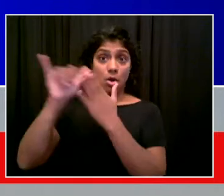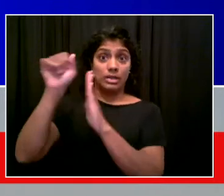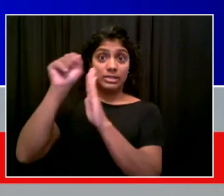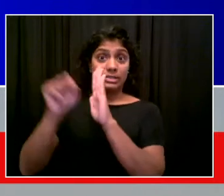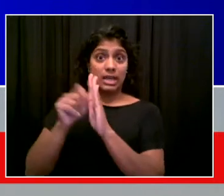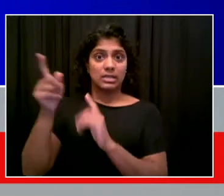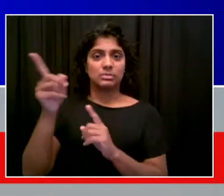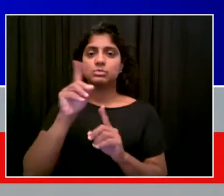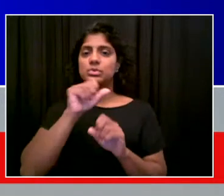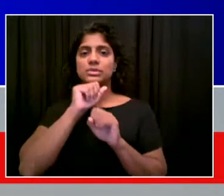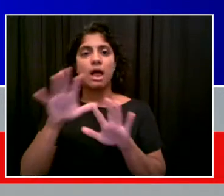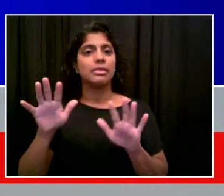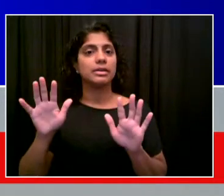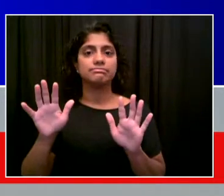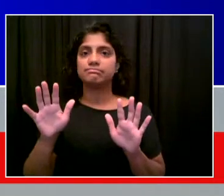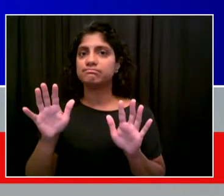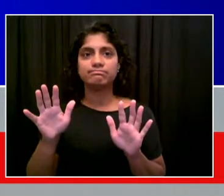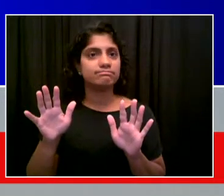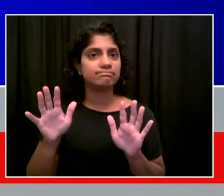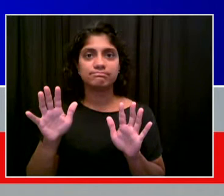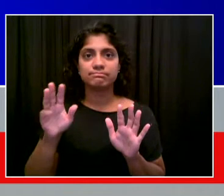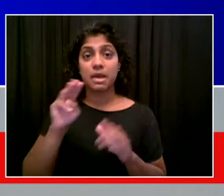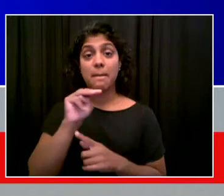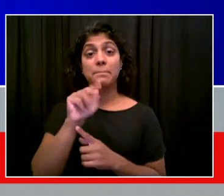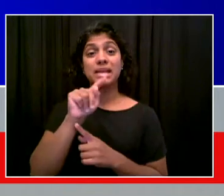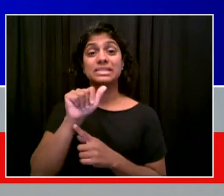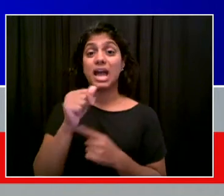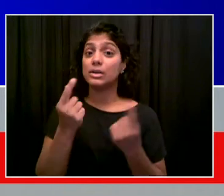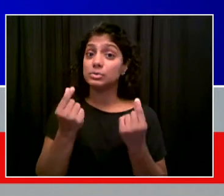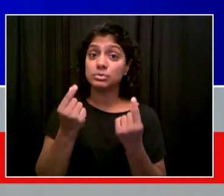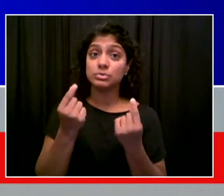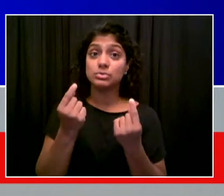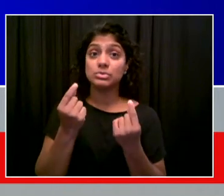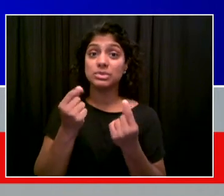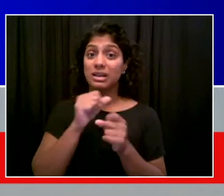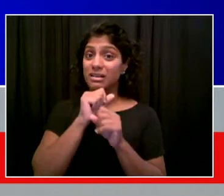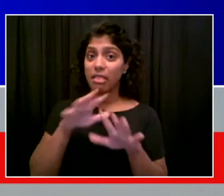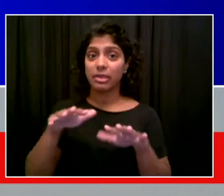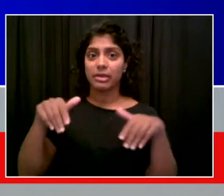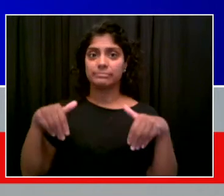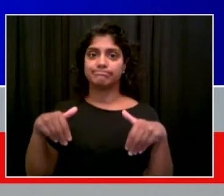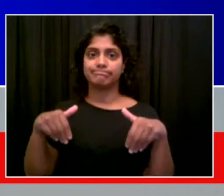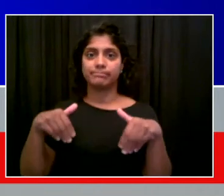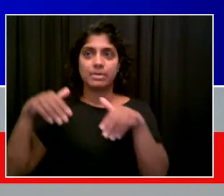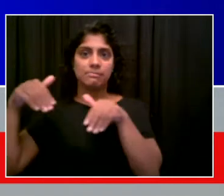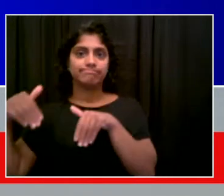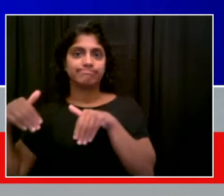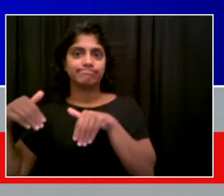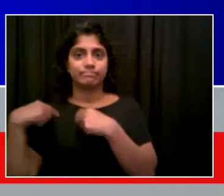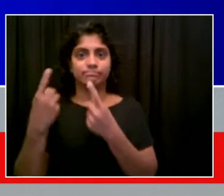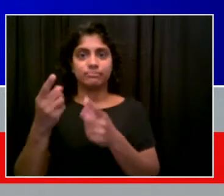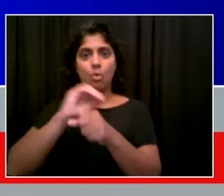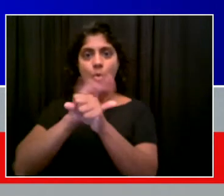WHEN YOU LOOK AT THE MTA, YOU HEAR THE SOUND OF THE CRICKETS. BECAUSE NOTHING